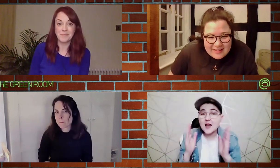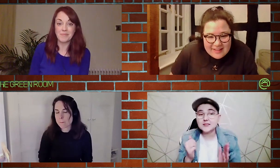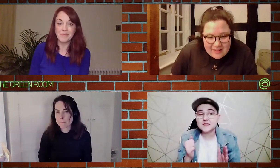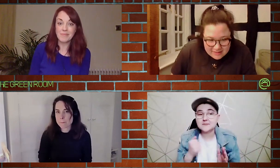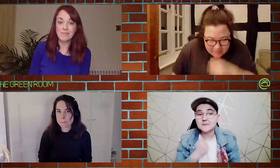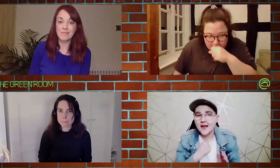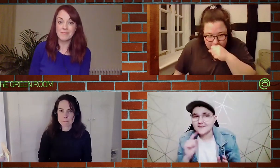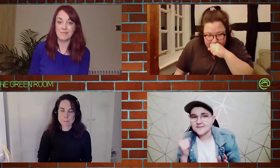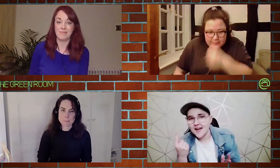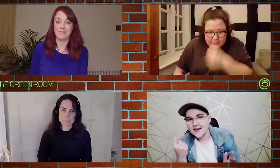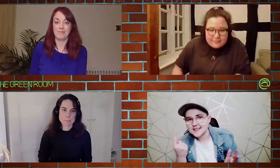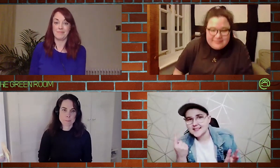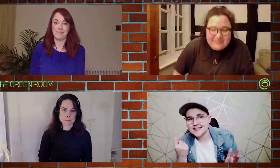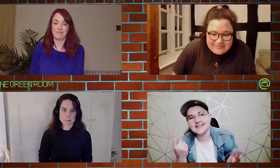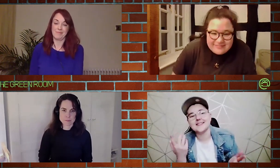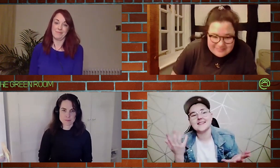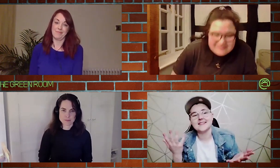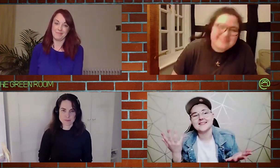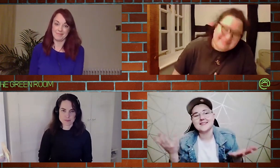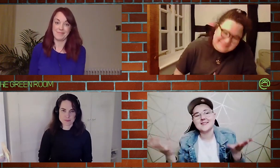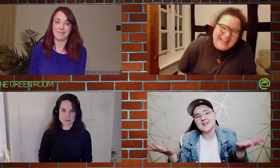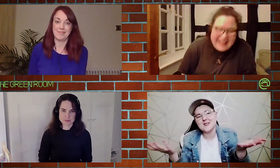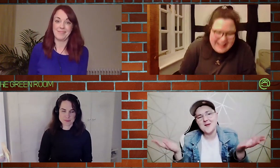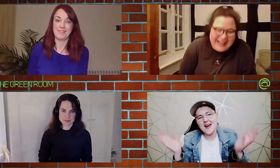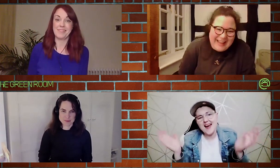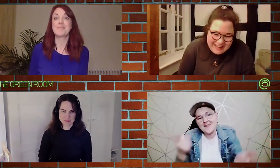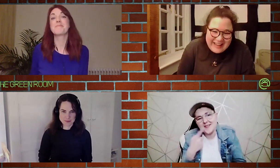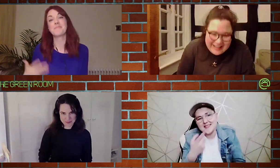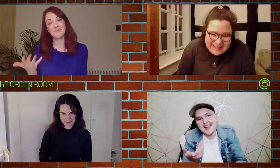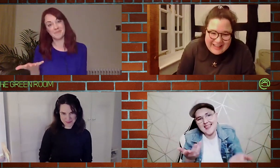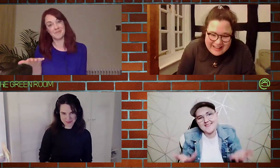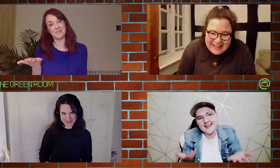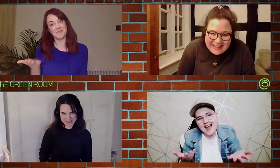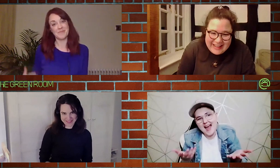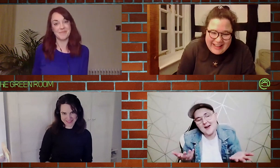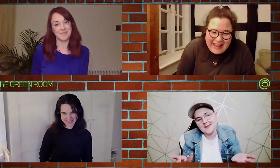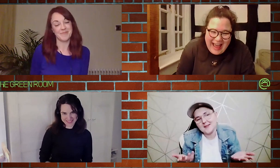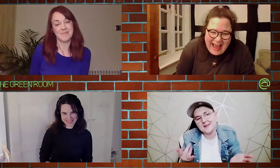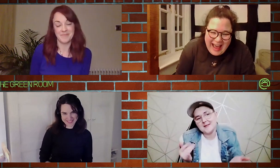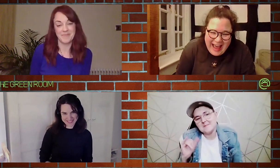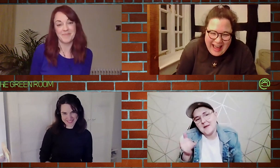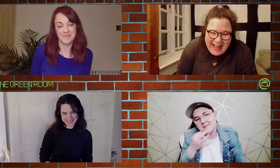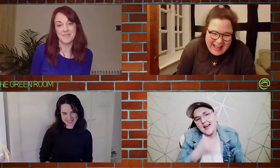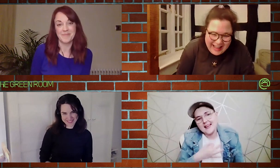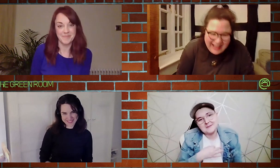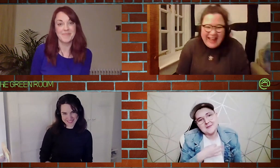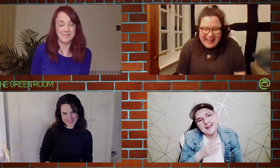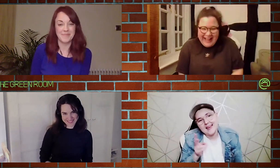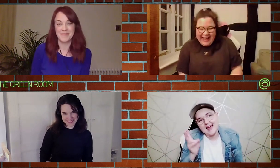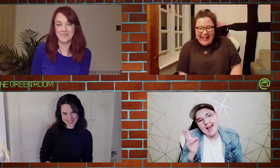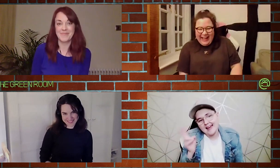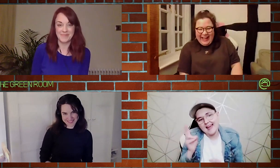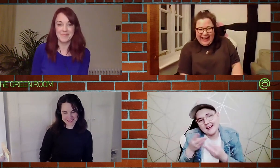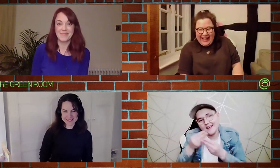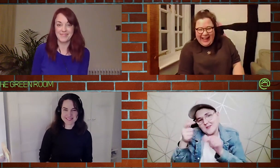Leeds Playhouse was my first. So I'll have to say that one for now but again